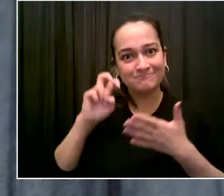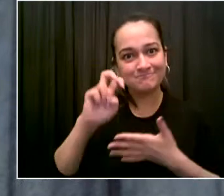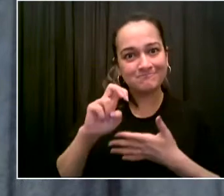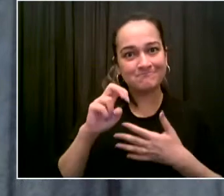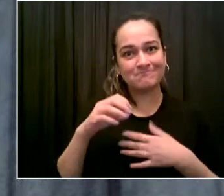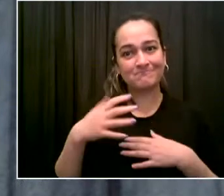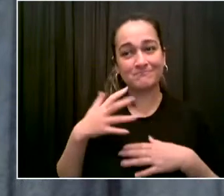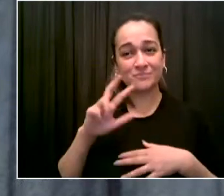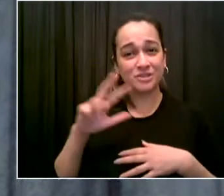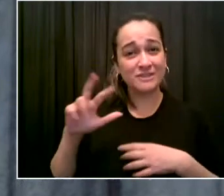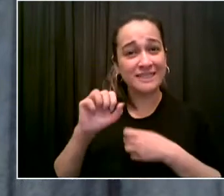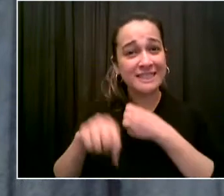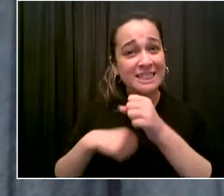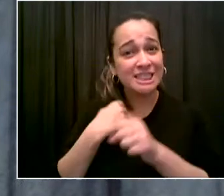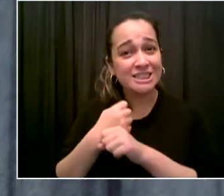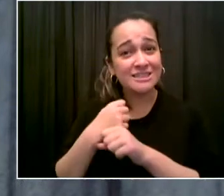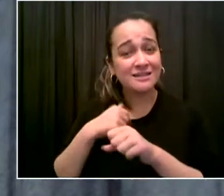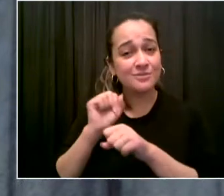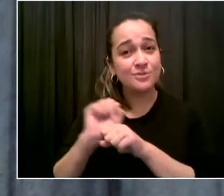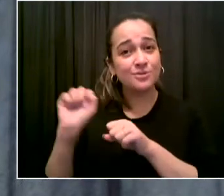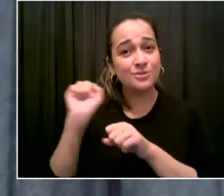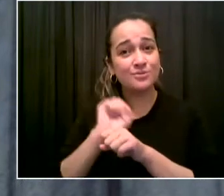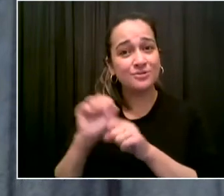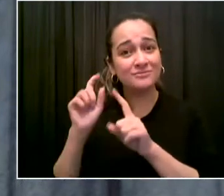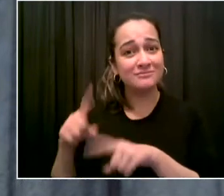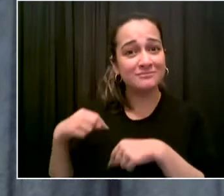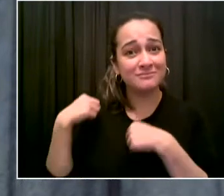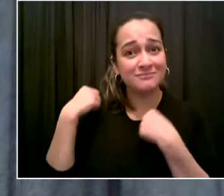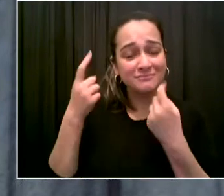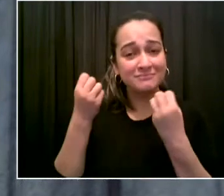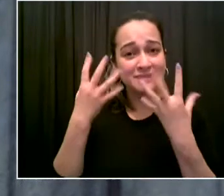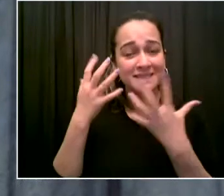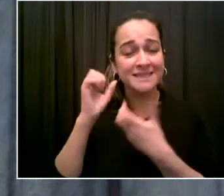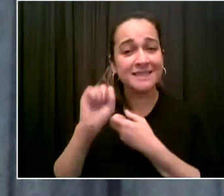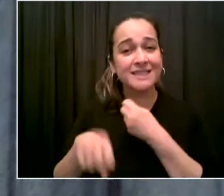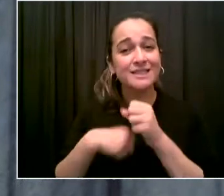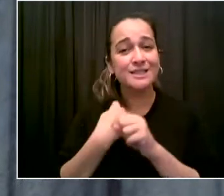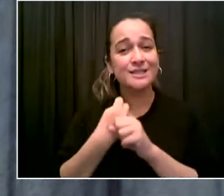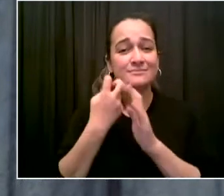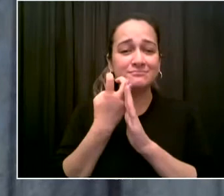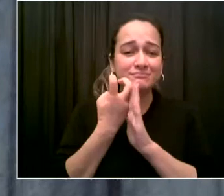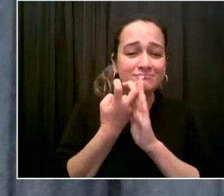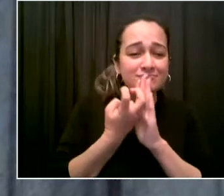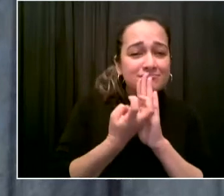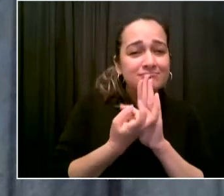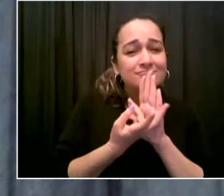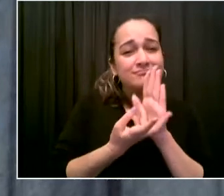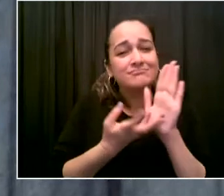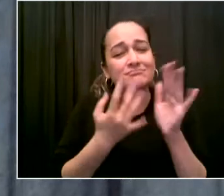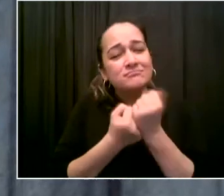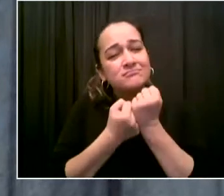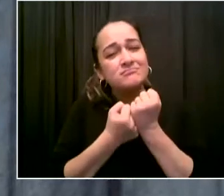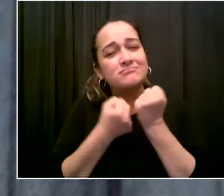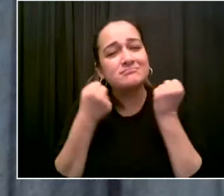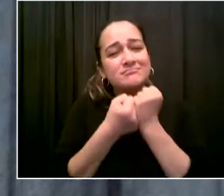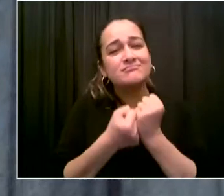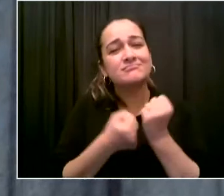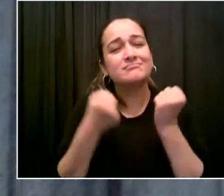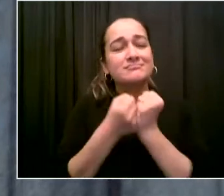BECAUSE I SPENT THE LAST 33 YEARS WOKRING IN FIGHTING FOR THE CITY AND I INTEND TO